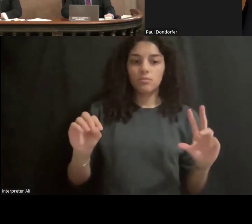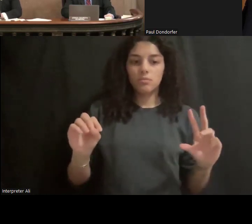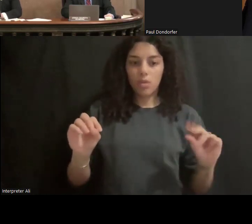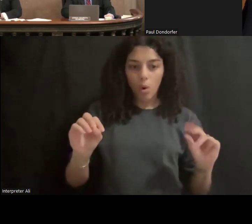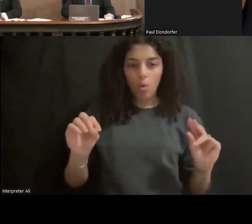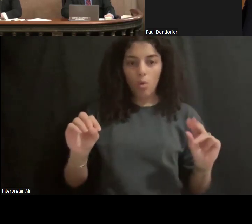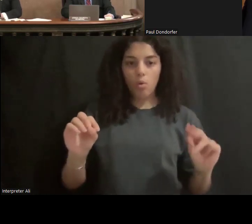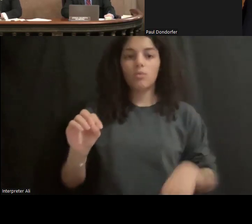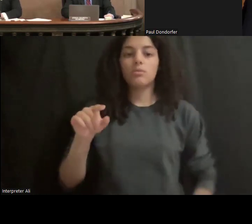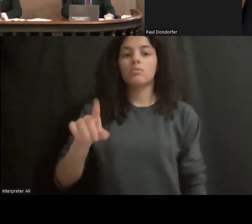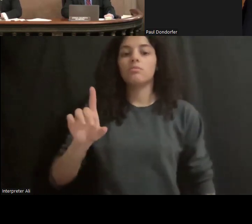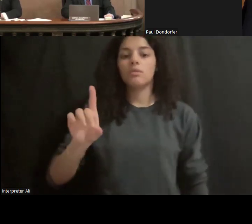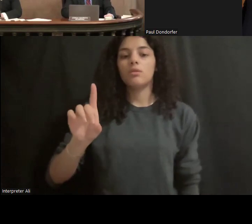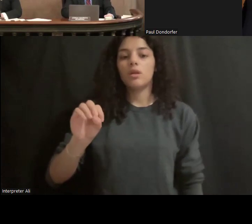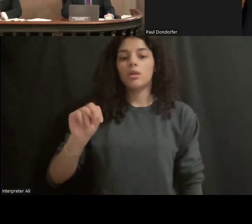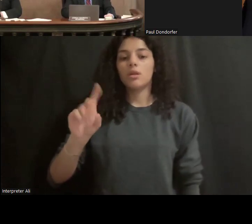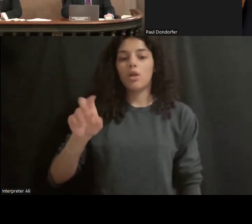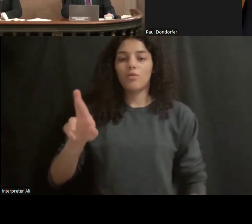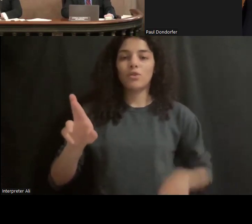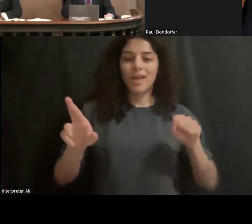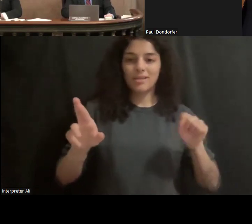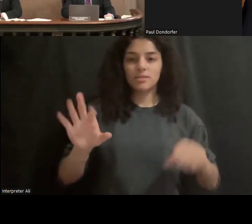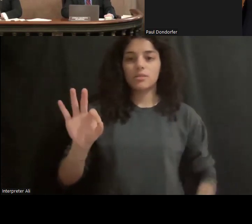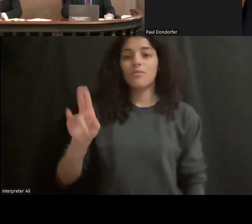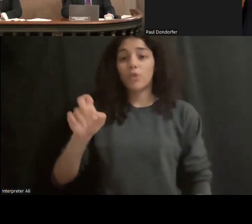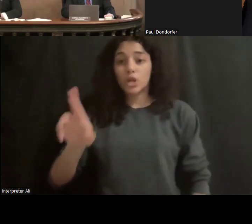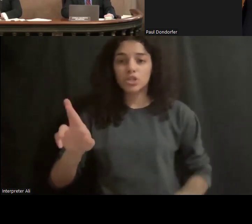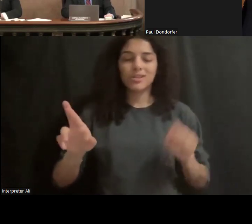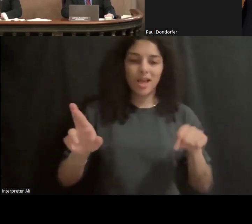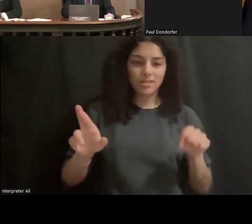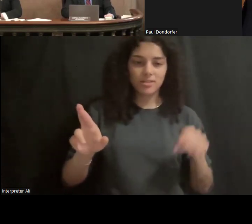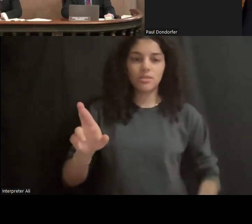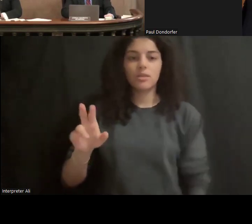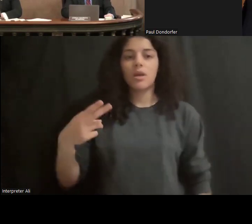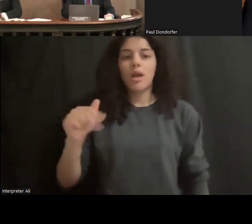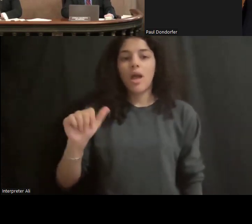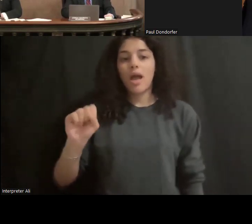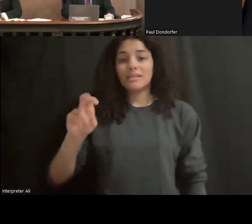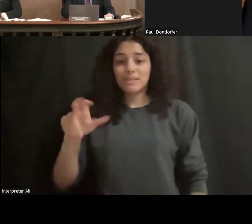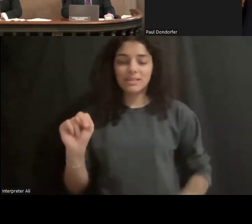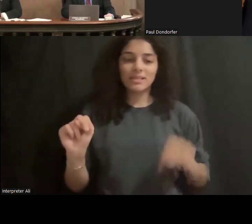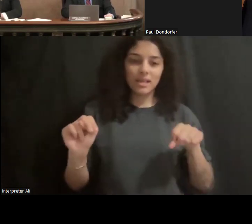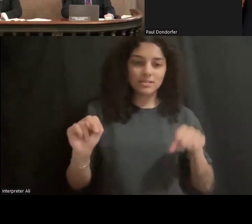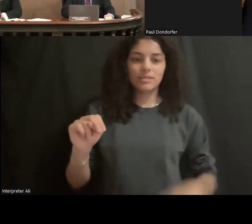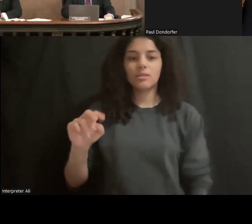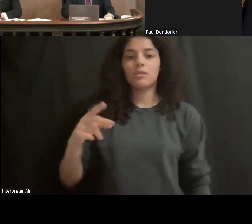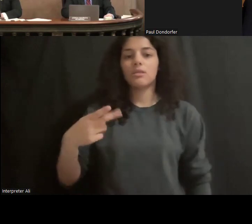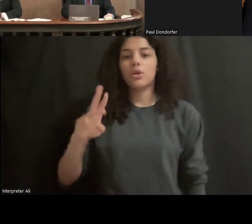votes yes Mr Frasier Mr Frasier votes yes Miss Hman Hman votes yes Miss Hugh Smith Miss Hugh